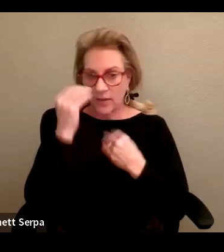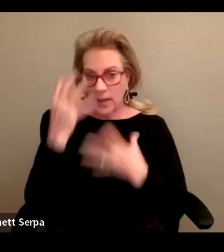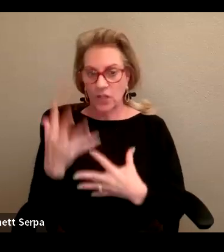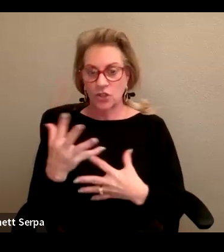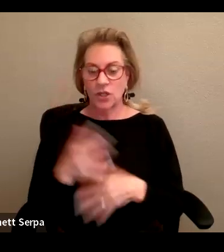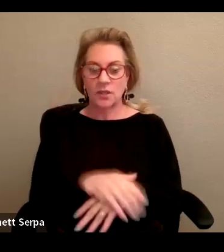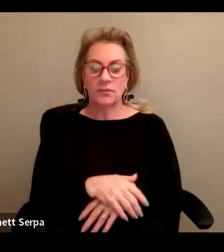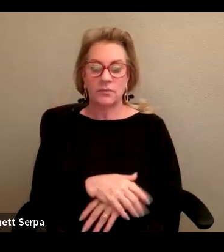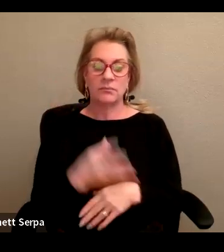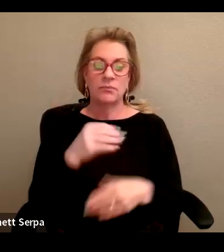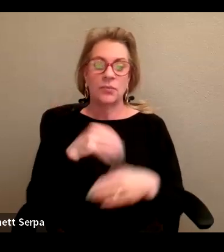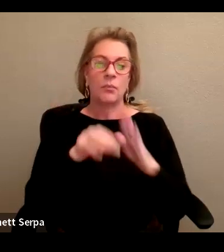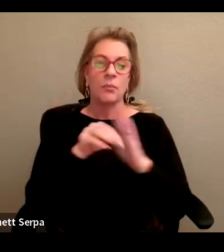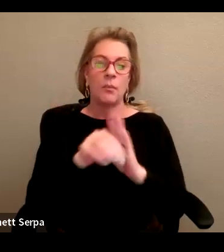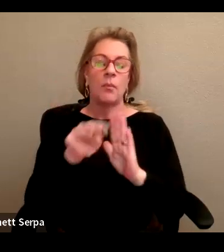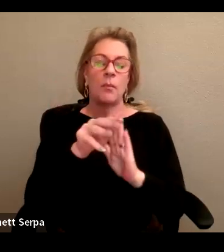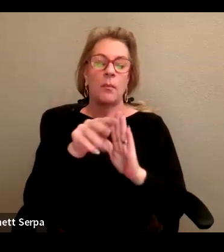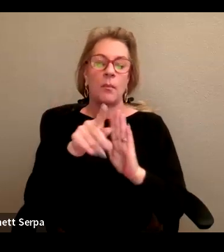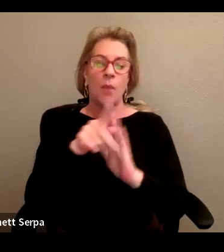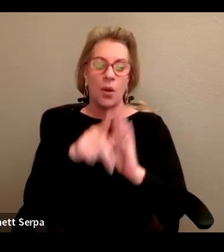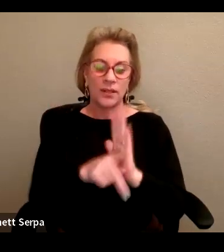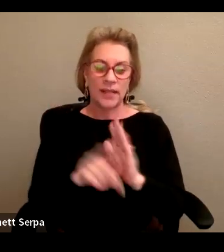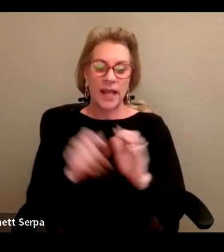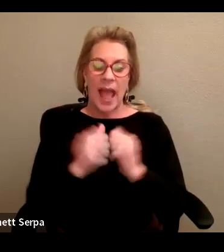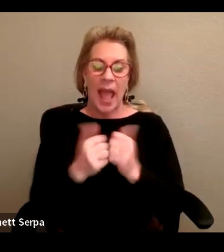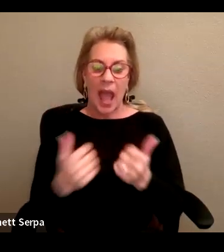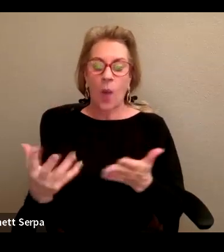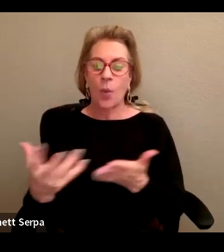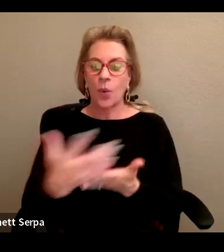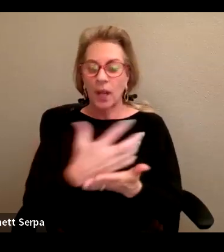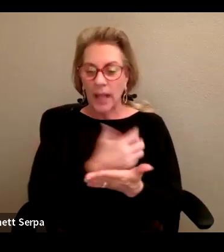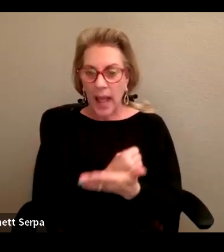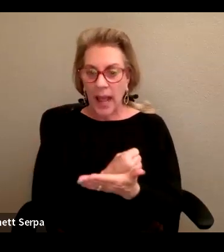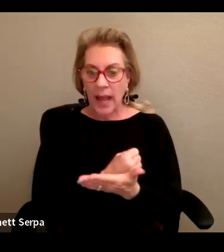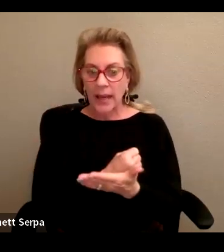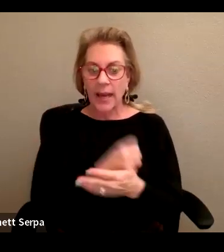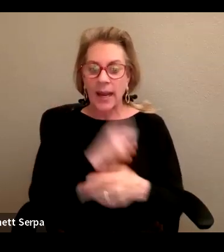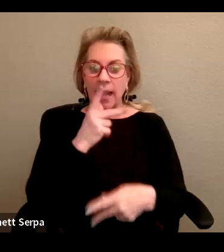include model policies regarding the collection and retention of student information as well as